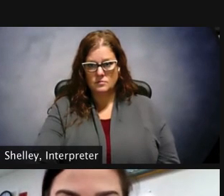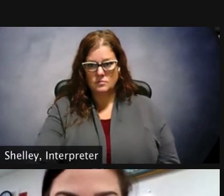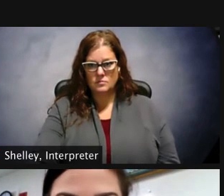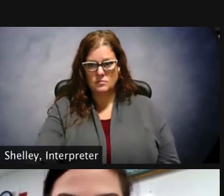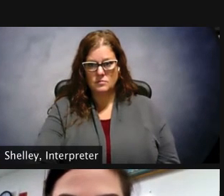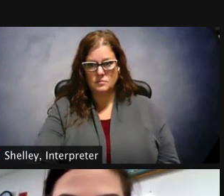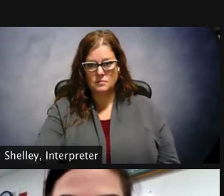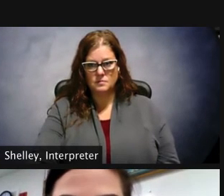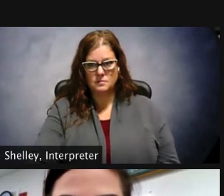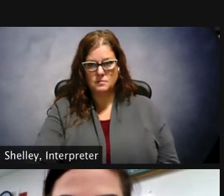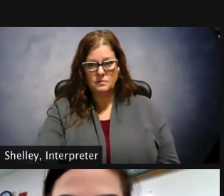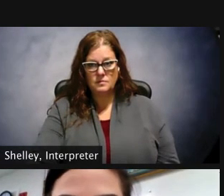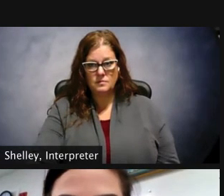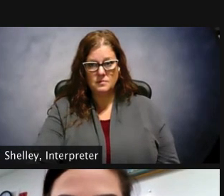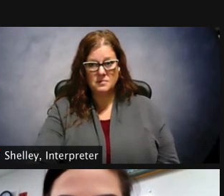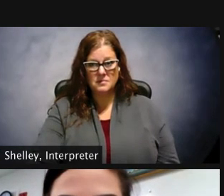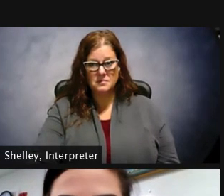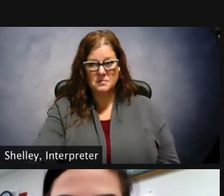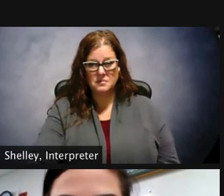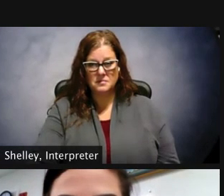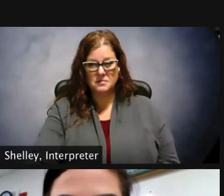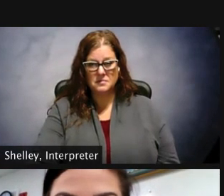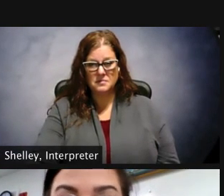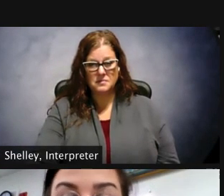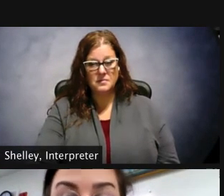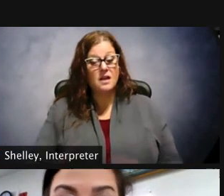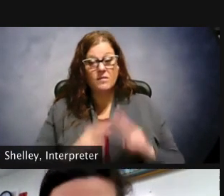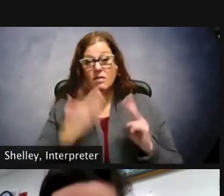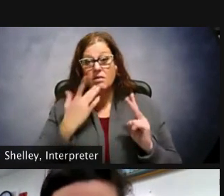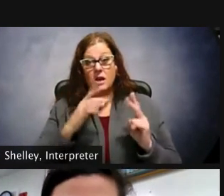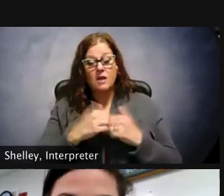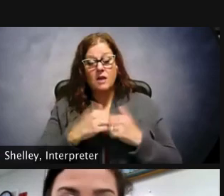I think you're very lucky that you have such a robust program in Hillsborough County. Most of